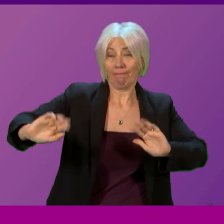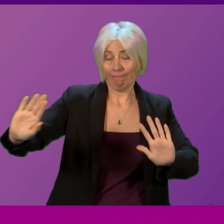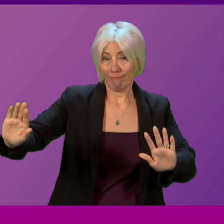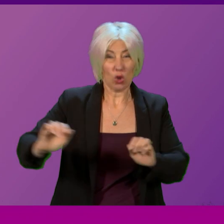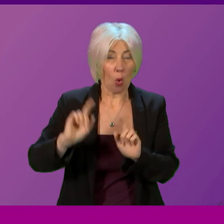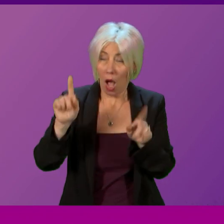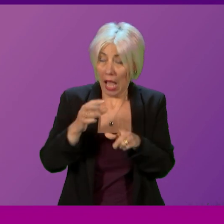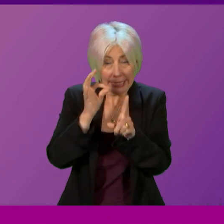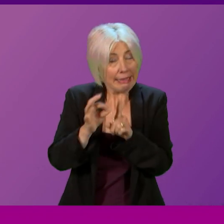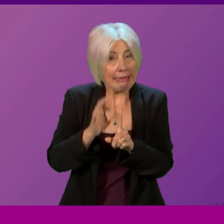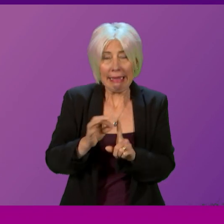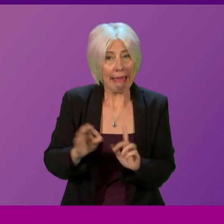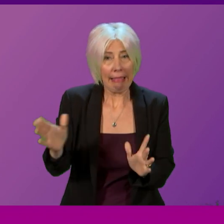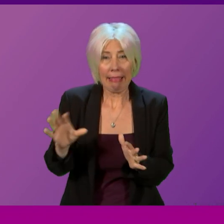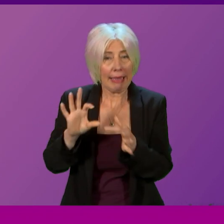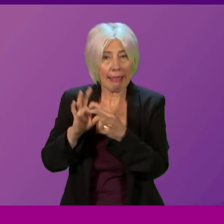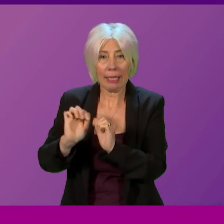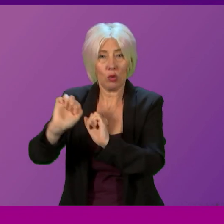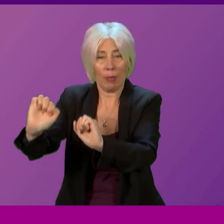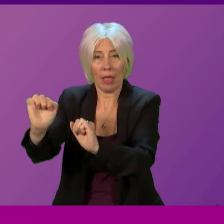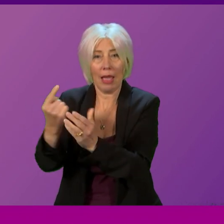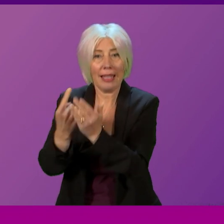that would stray into their independent roles.